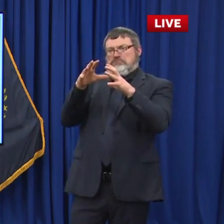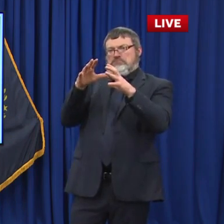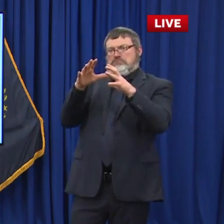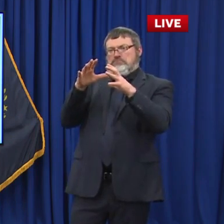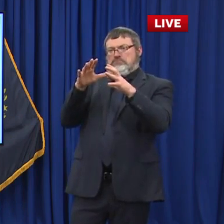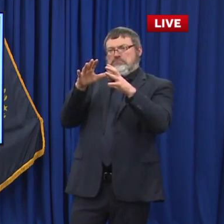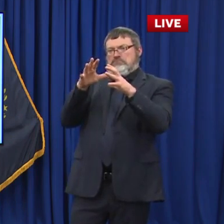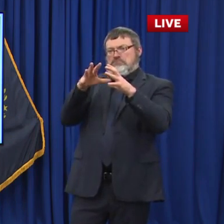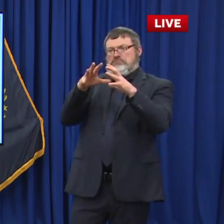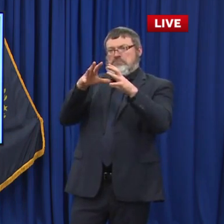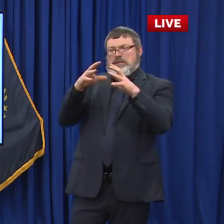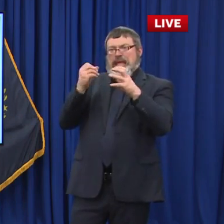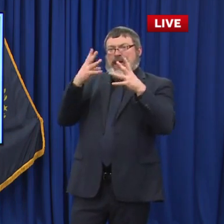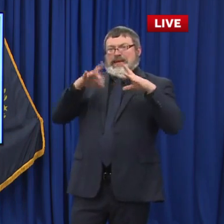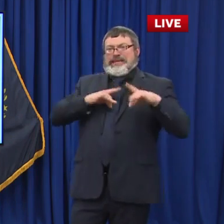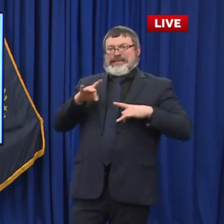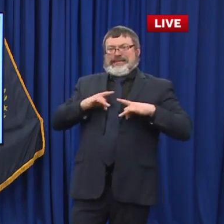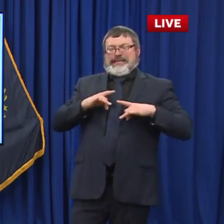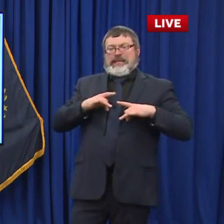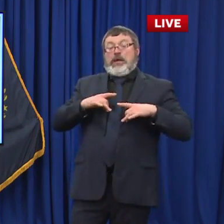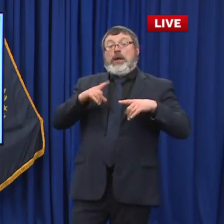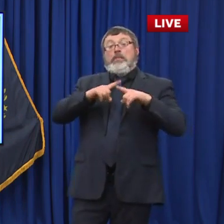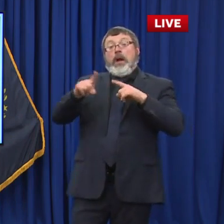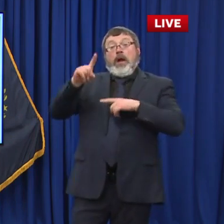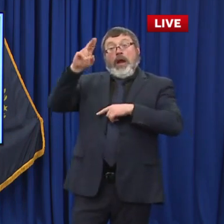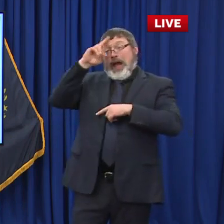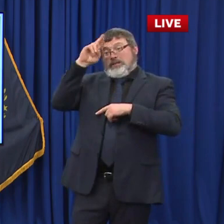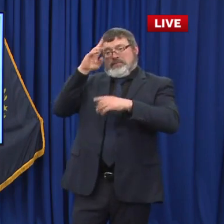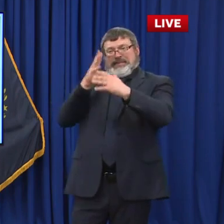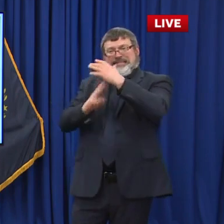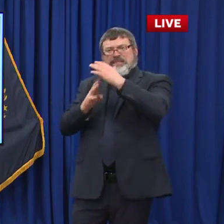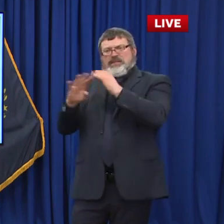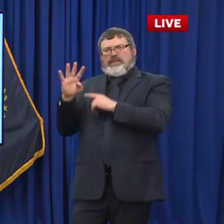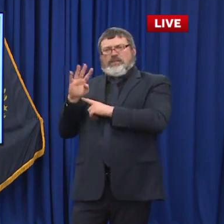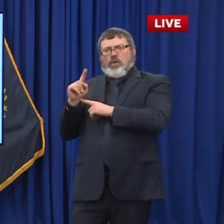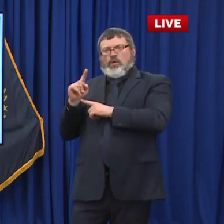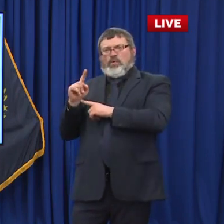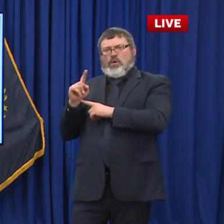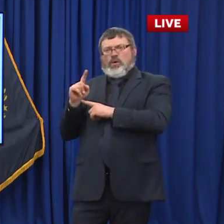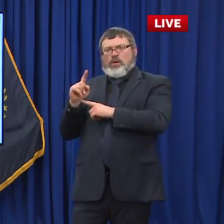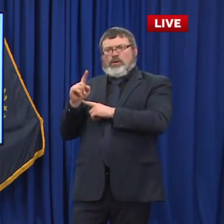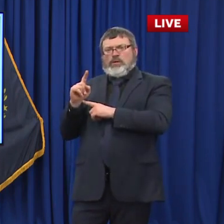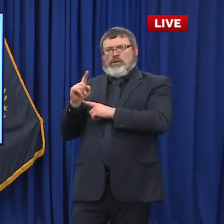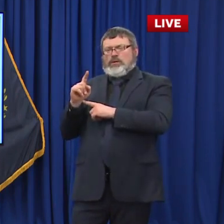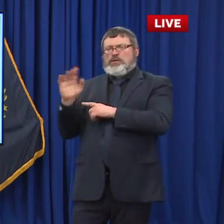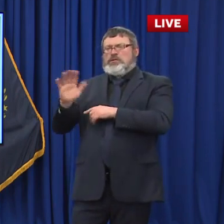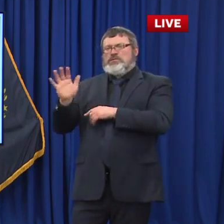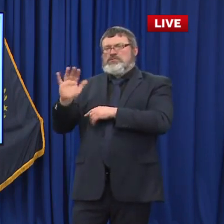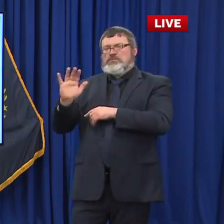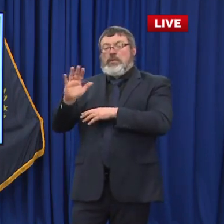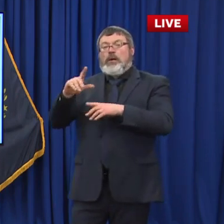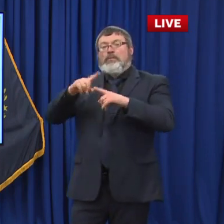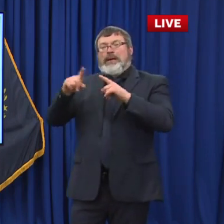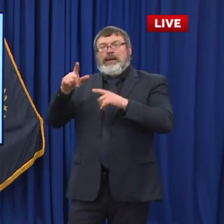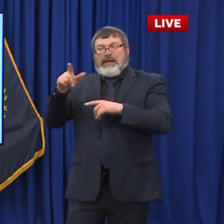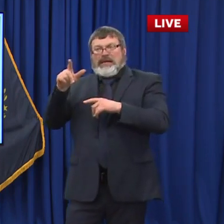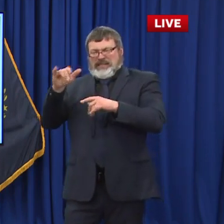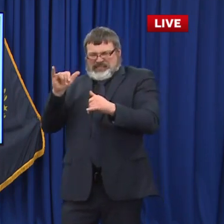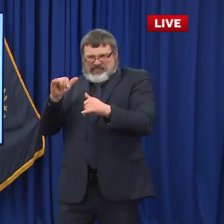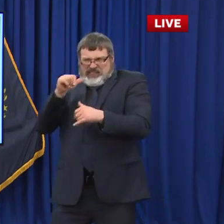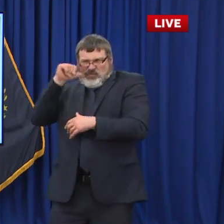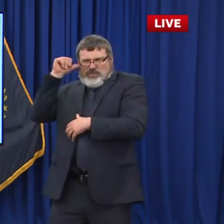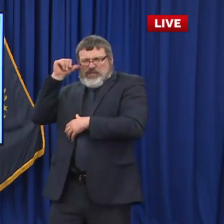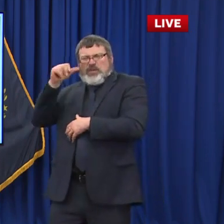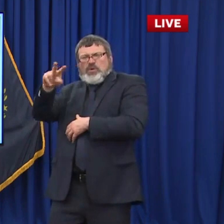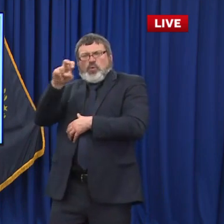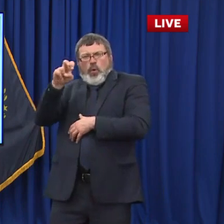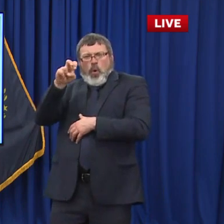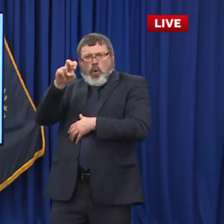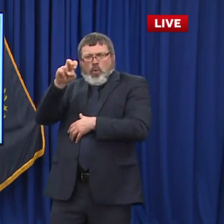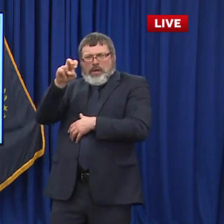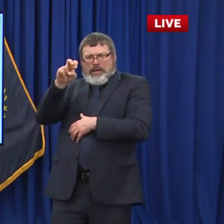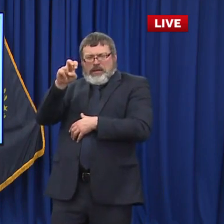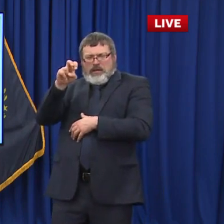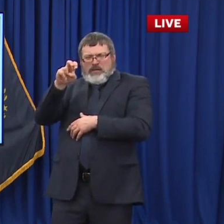AHEAD WITH YOUR QUESTION THEN ON NOVEMBER 30TH, BUT THE NUMBER OF PEOPLE HOSPITALIZED WITH 286.